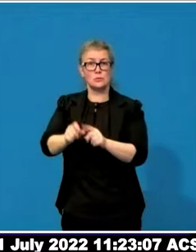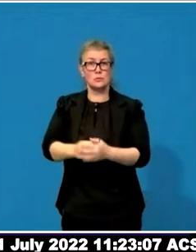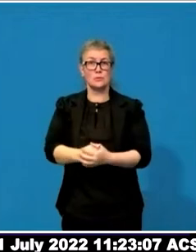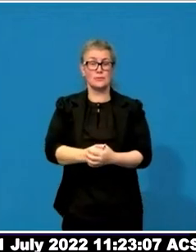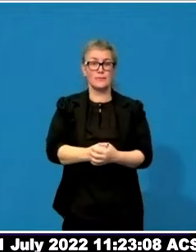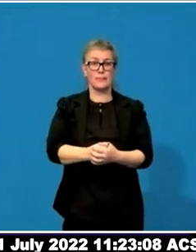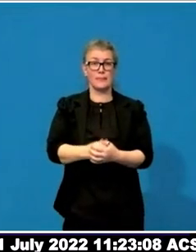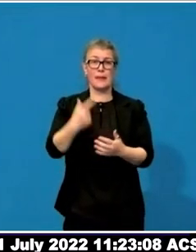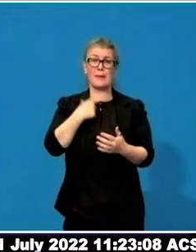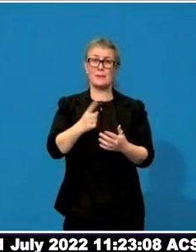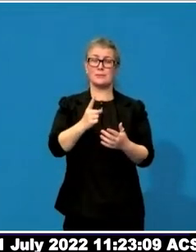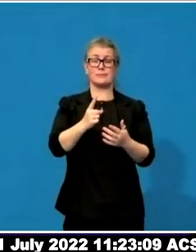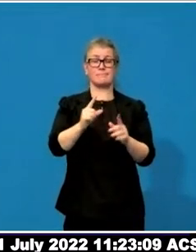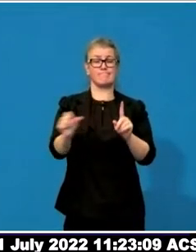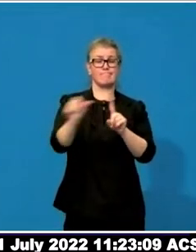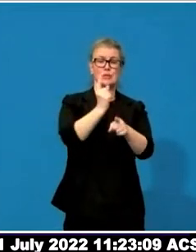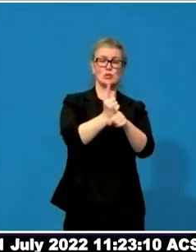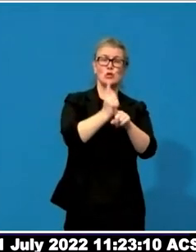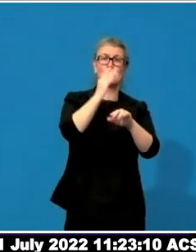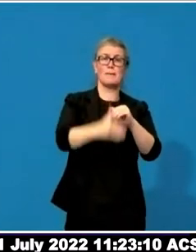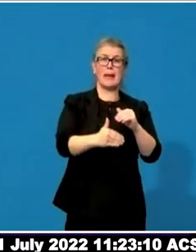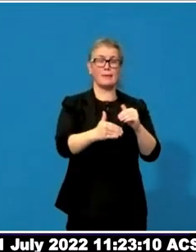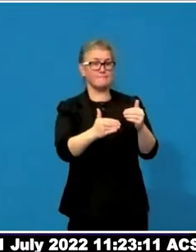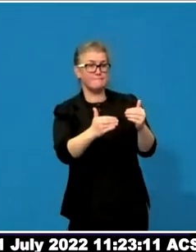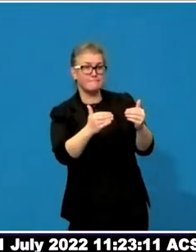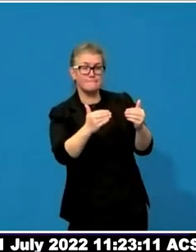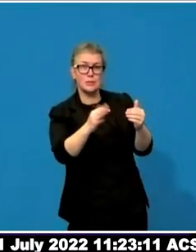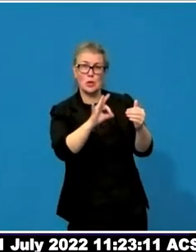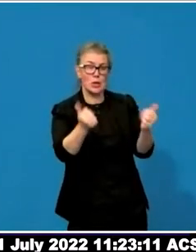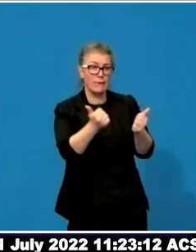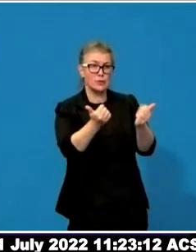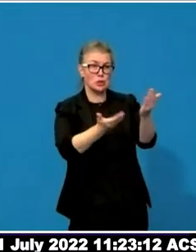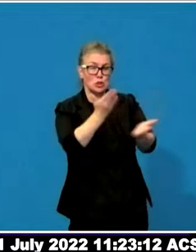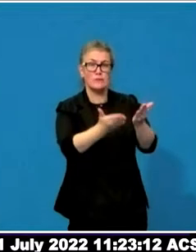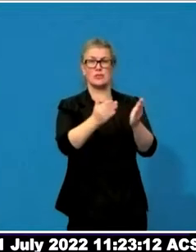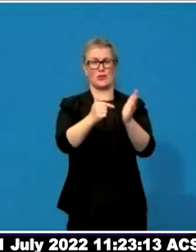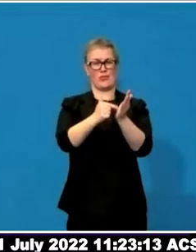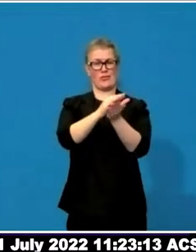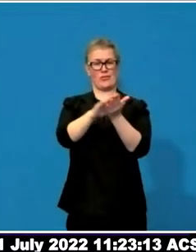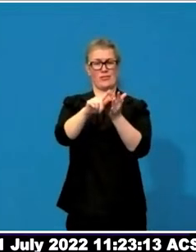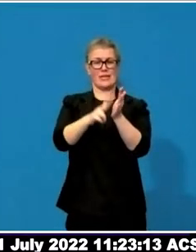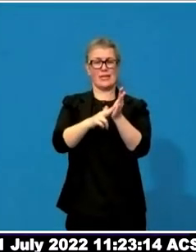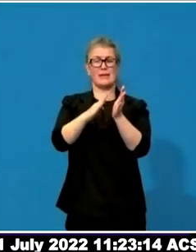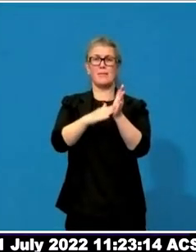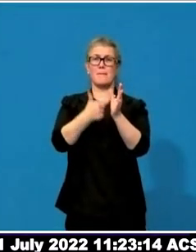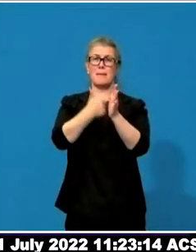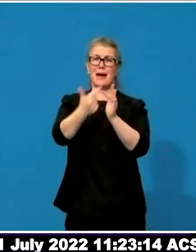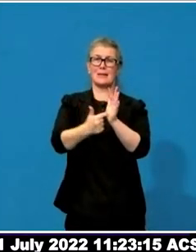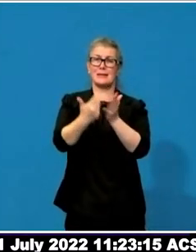through a range of program, working in partnership with NDIA to improve equality of access to the of the NDIS.